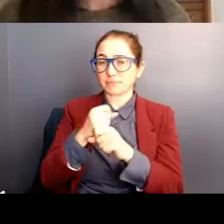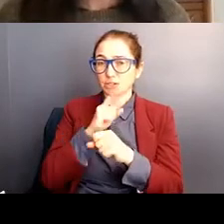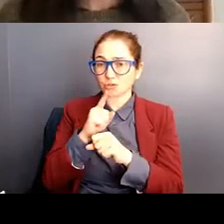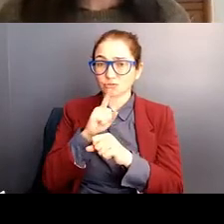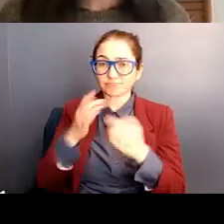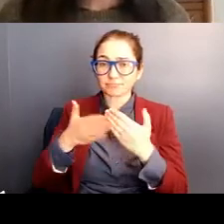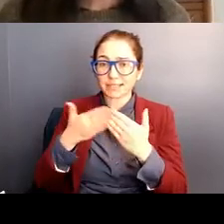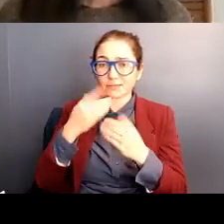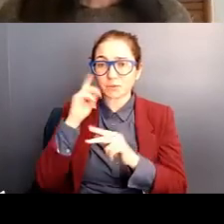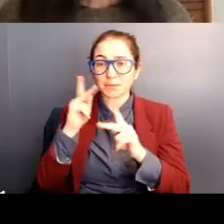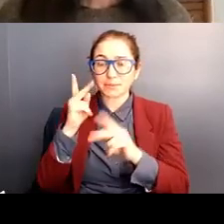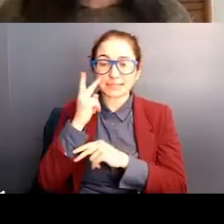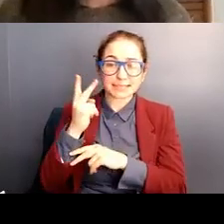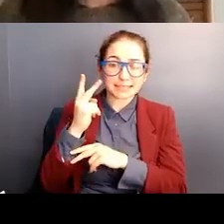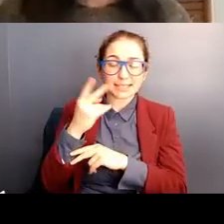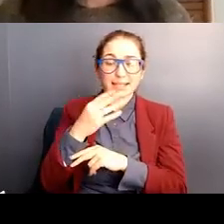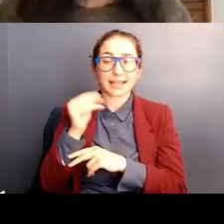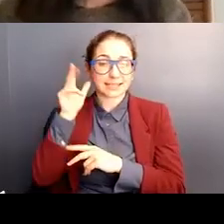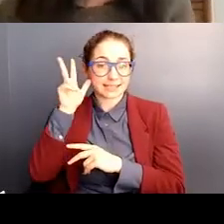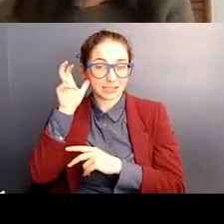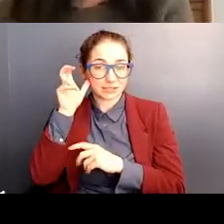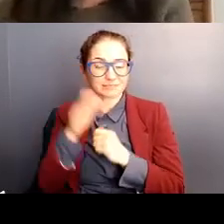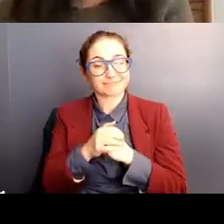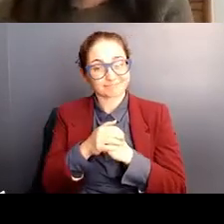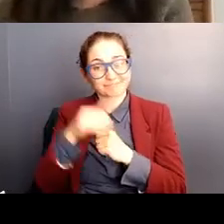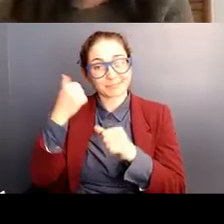see you. Because remember, some people who are deaf